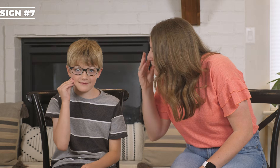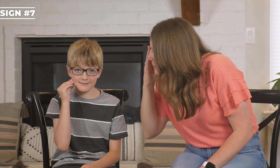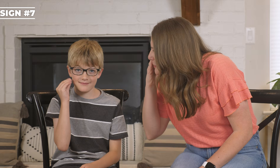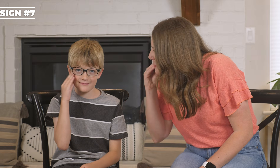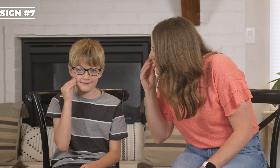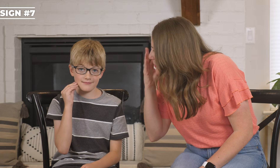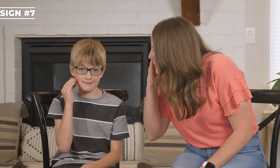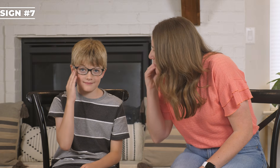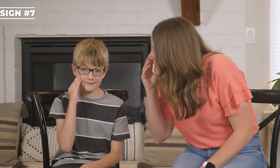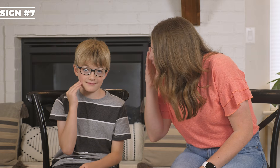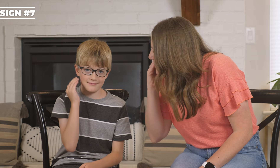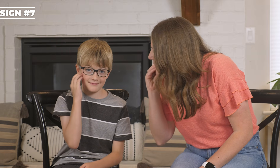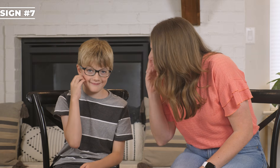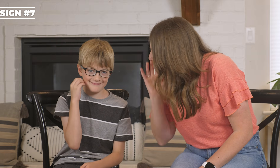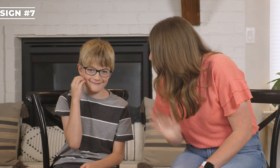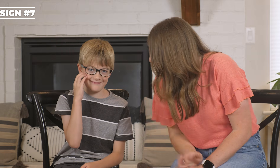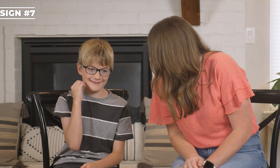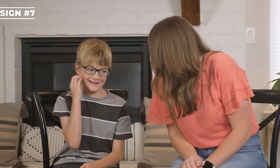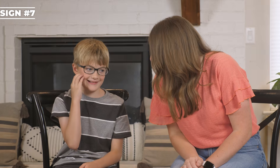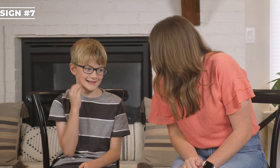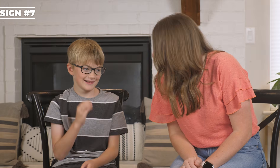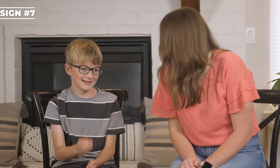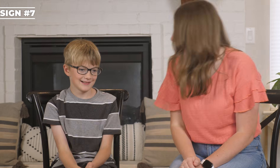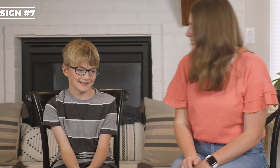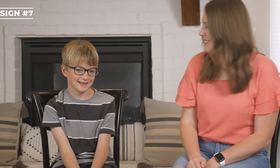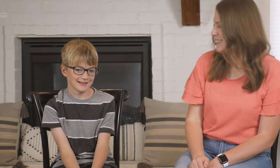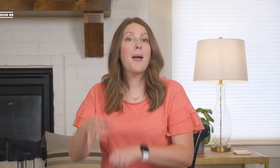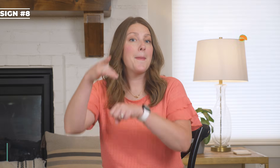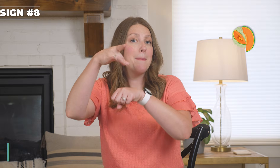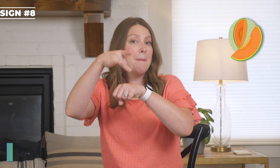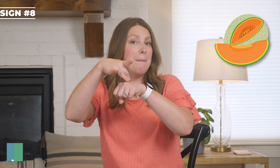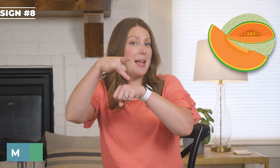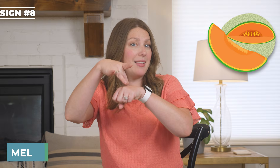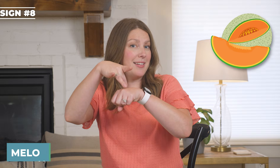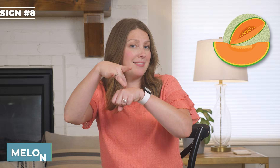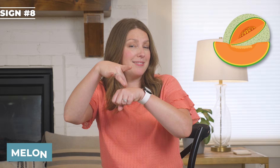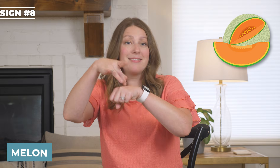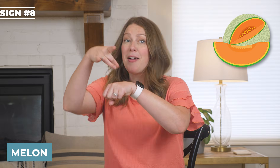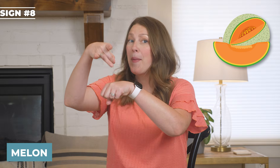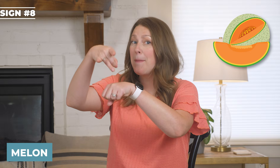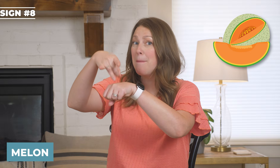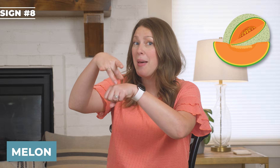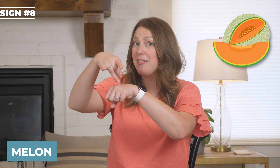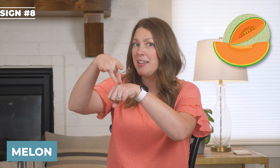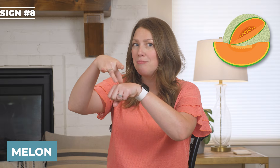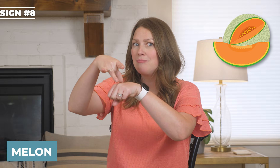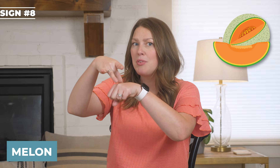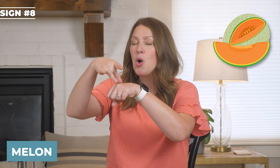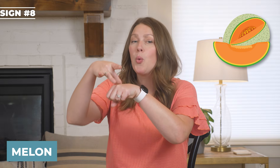Yum. Yummy. Peaches. Melon.